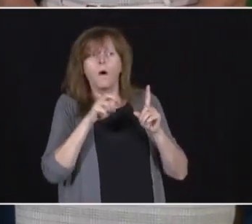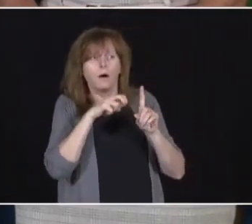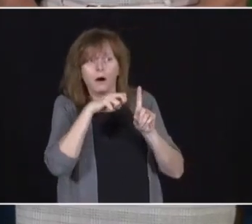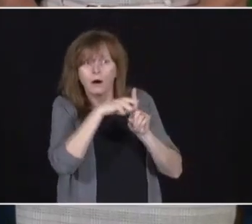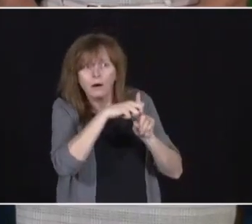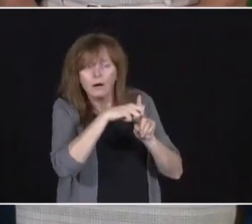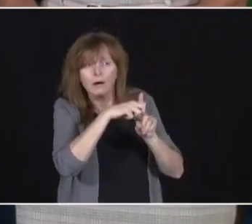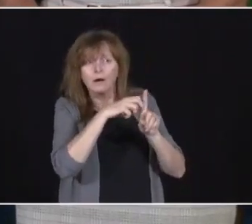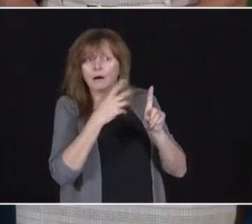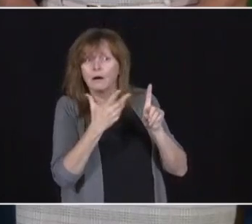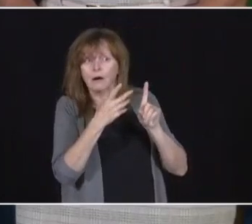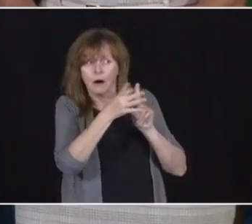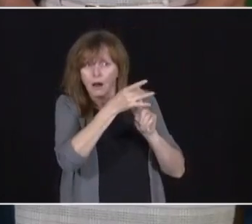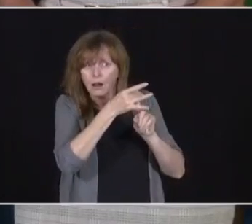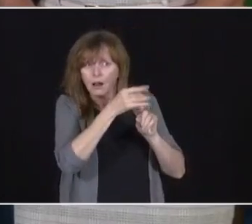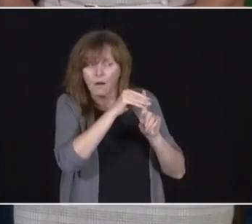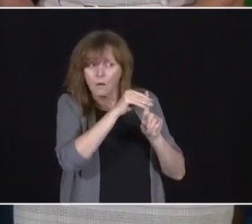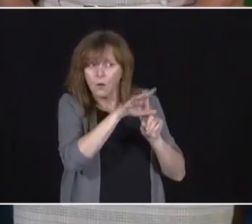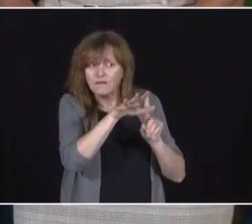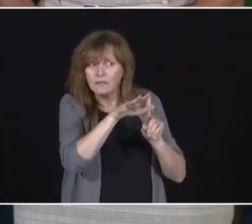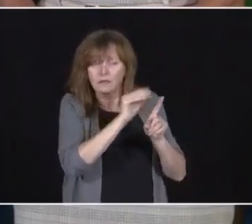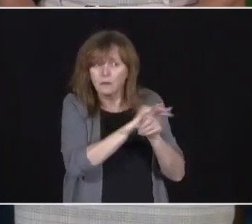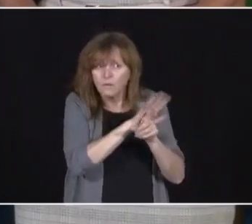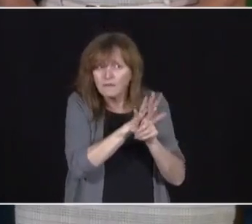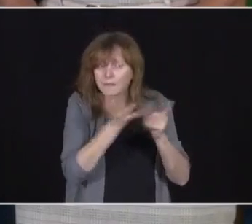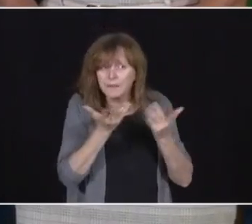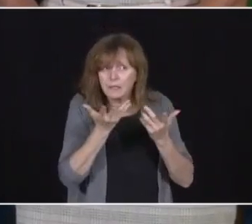itself. Or whether they have COVID-19.